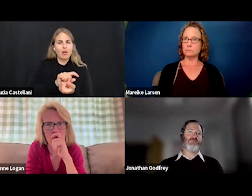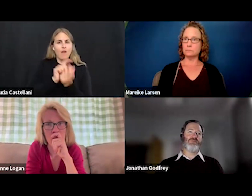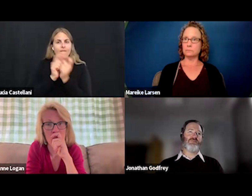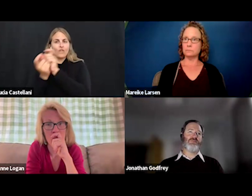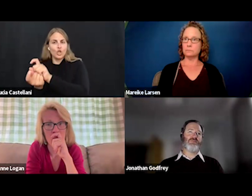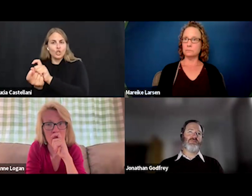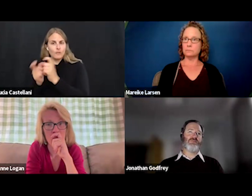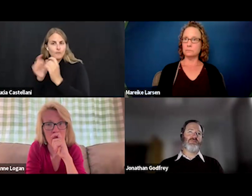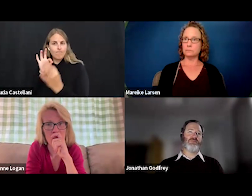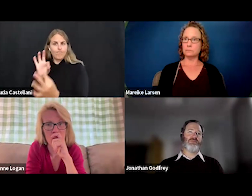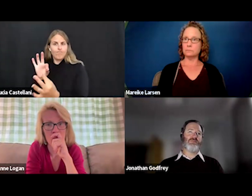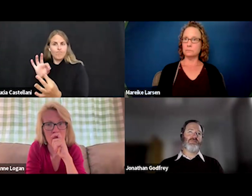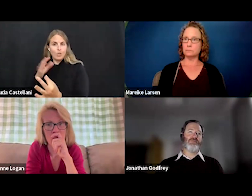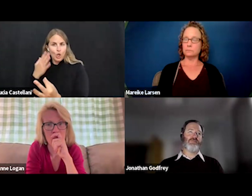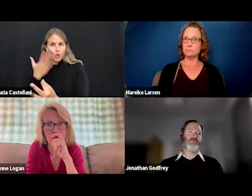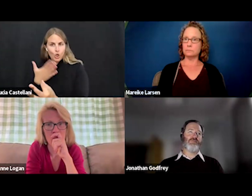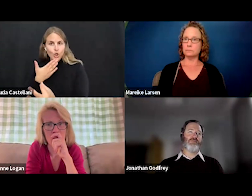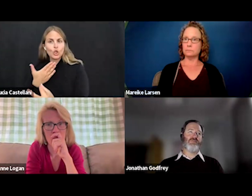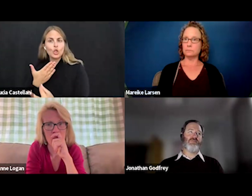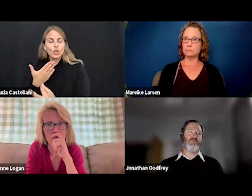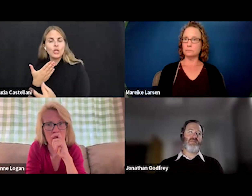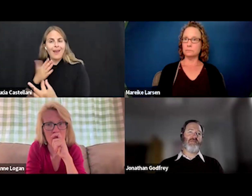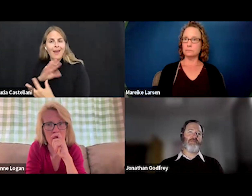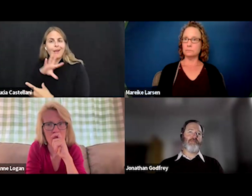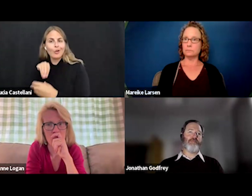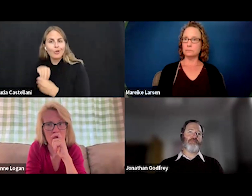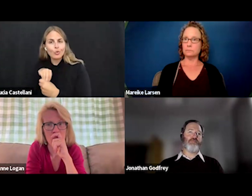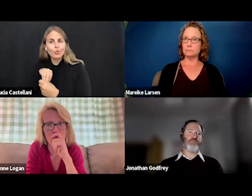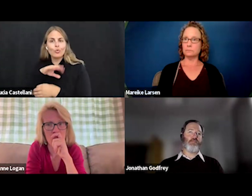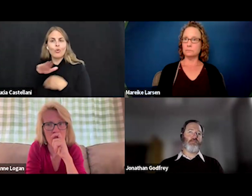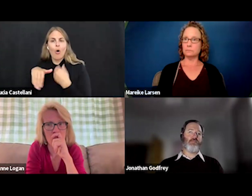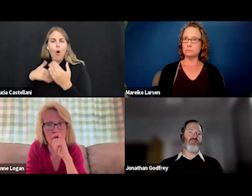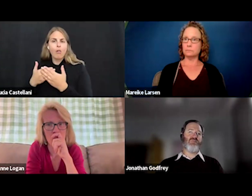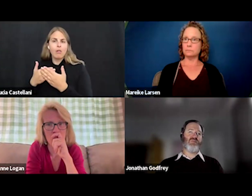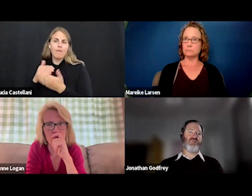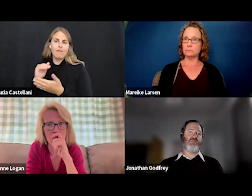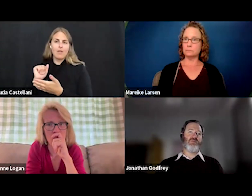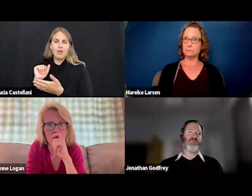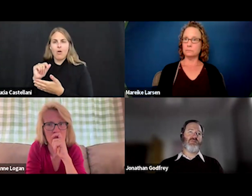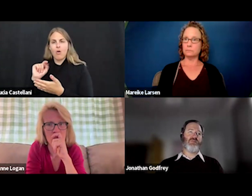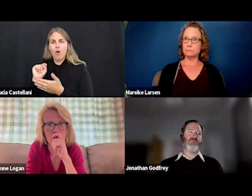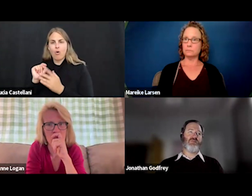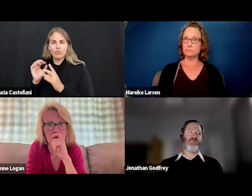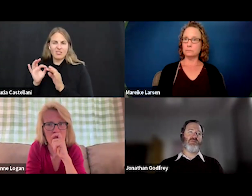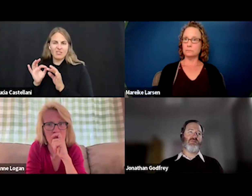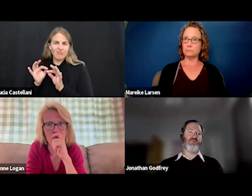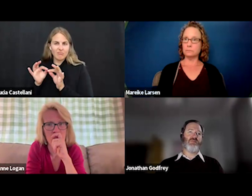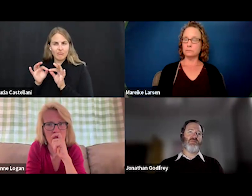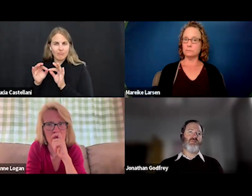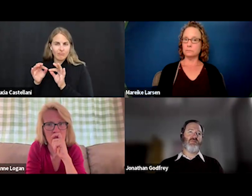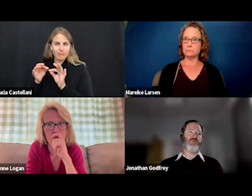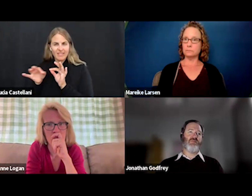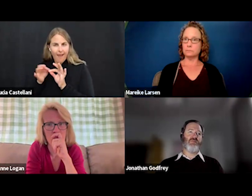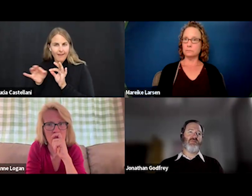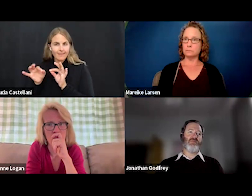and they are including the alternative text and are good, that would be fine.